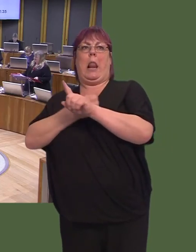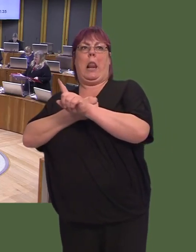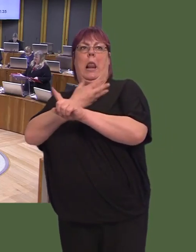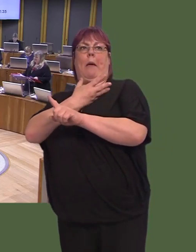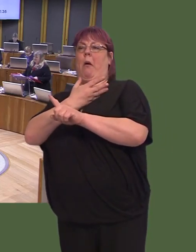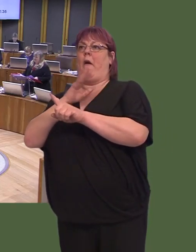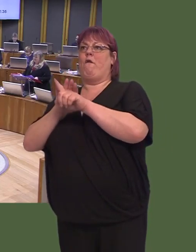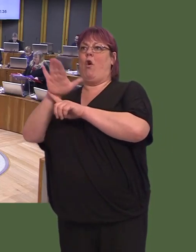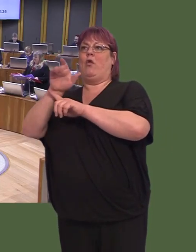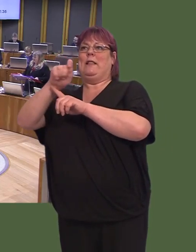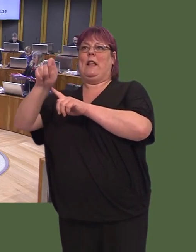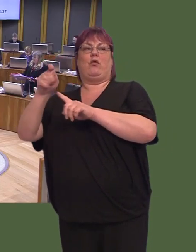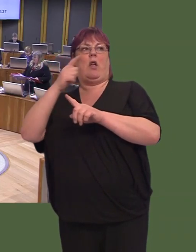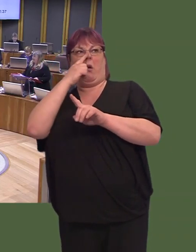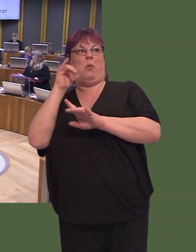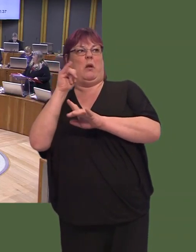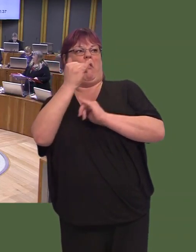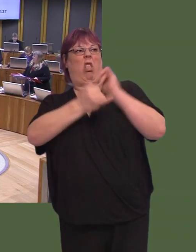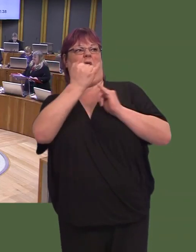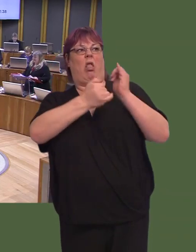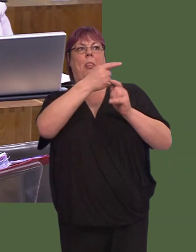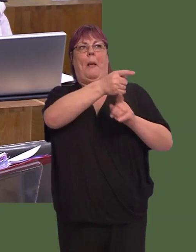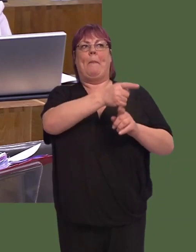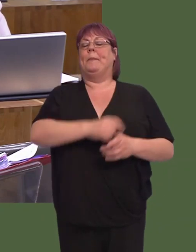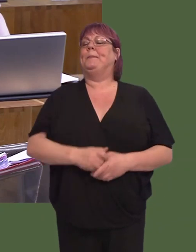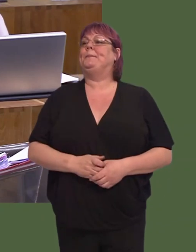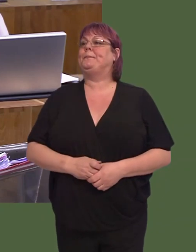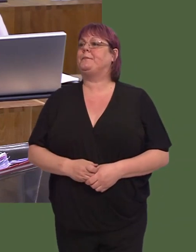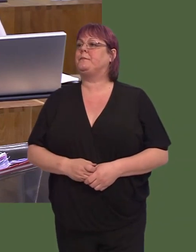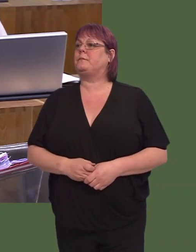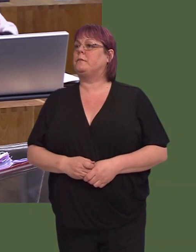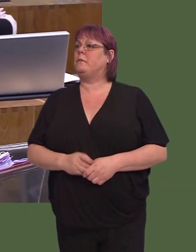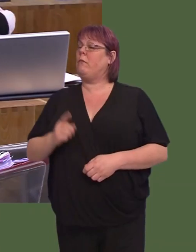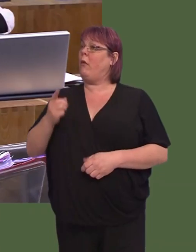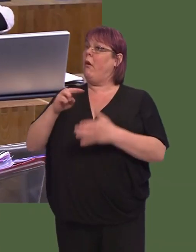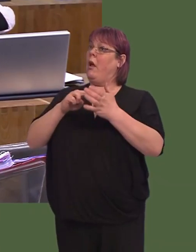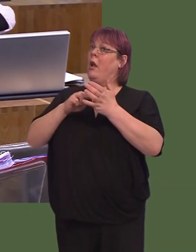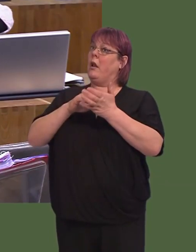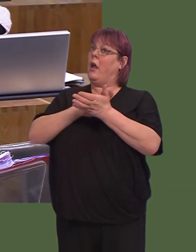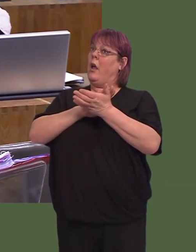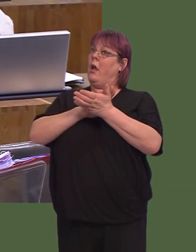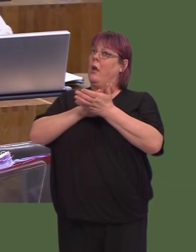Julie James AM: Well, I'm very glad to hear Neil Hamilton's idea of appeasement, which is not my idea of appeasement.